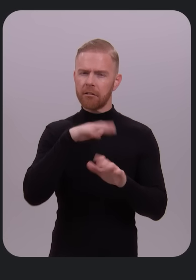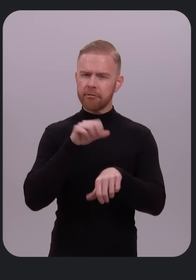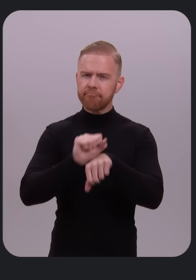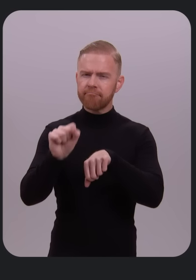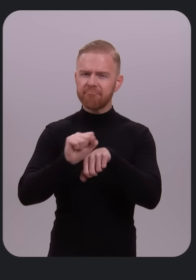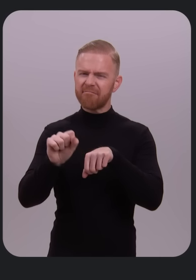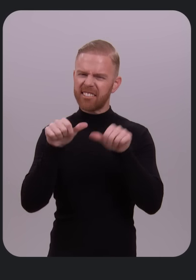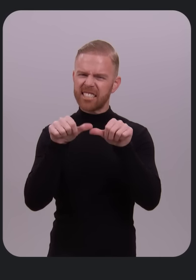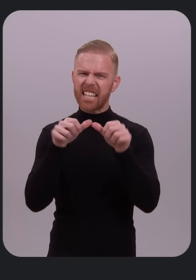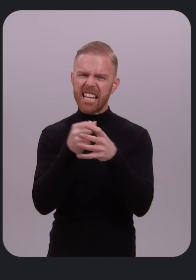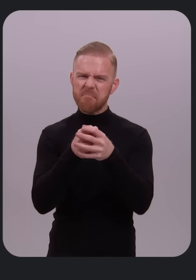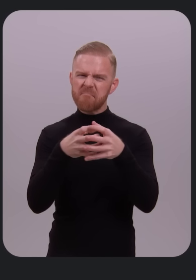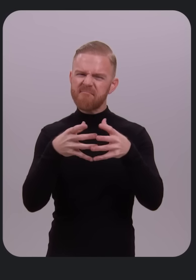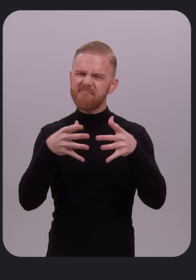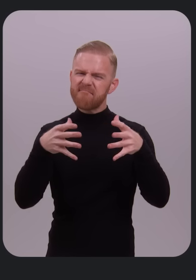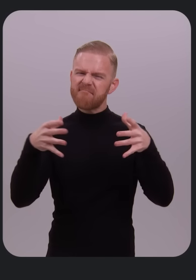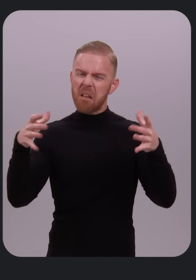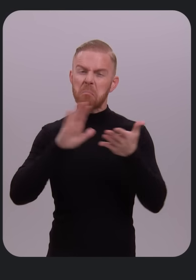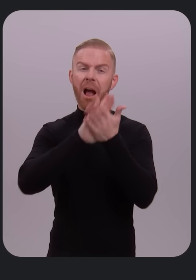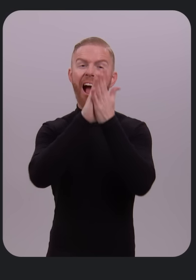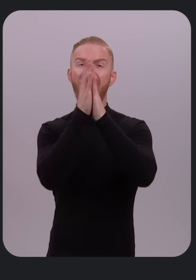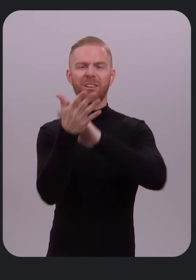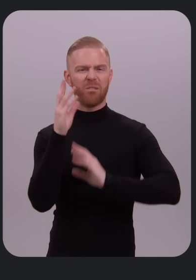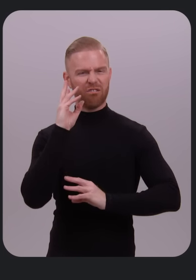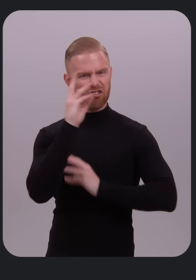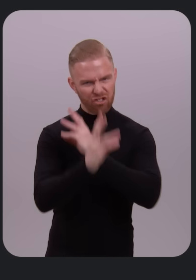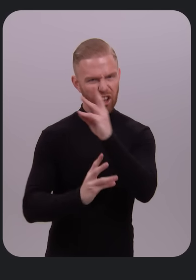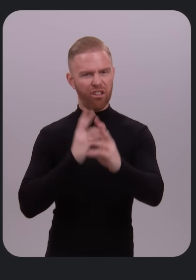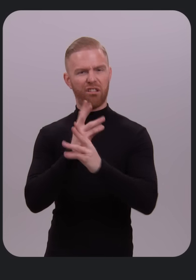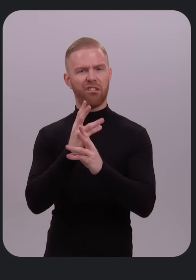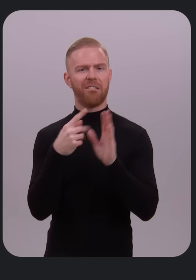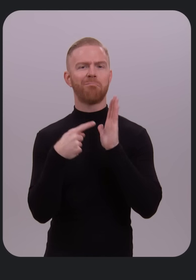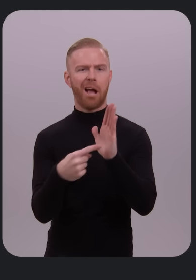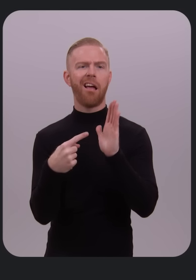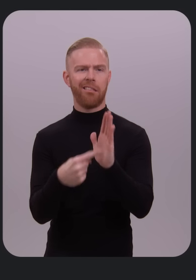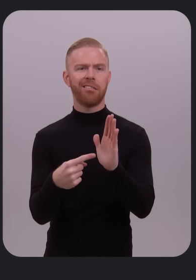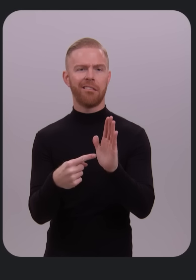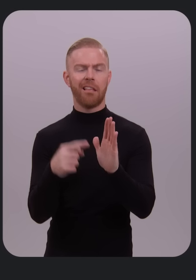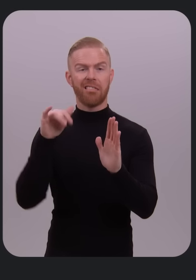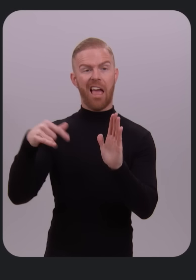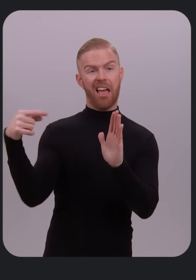to become what we call a world model. That is a model that can make plans and imagine